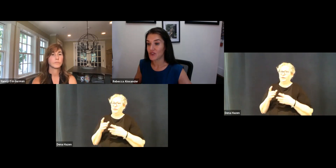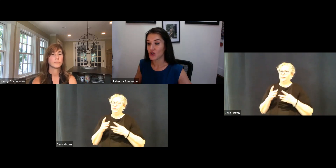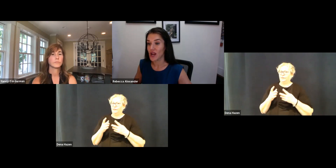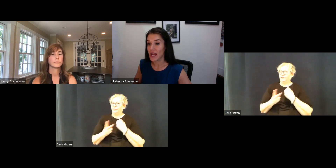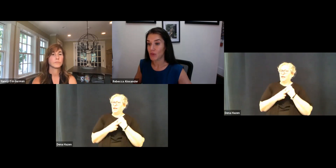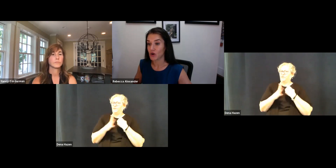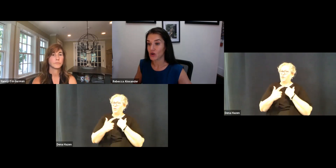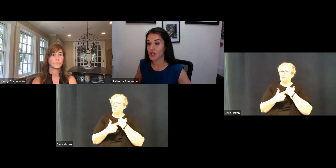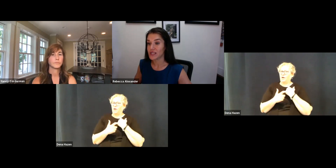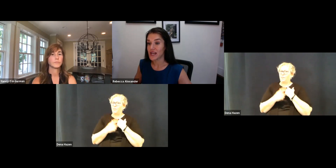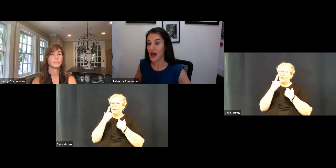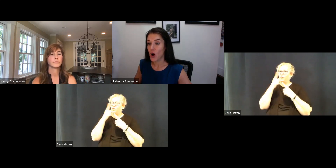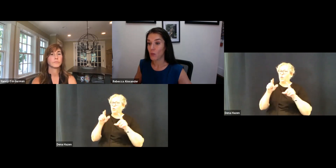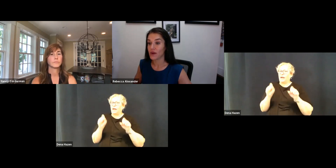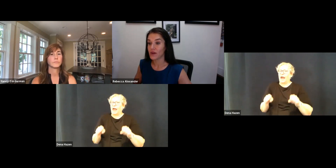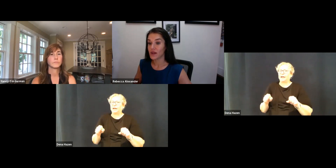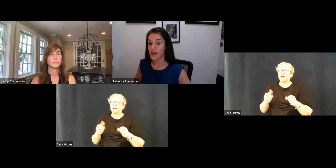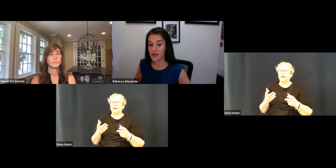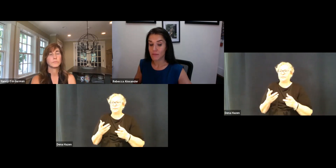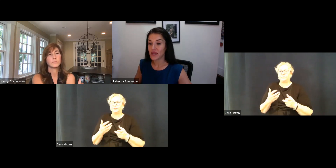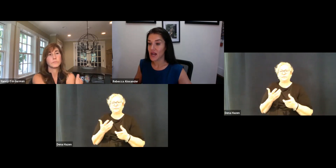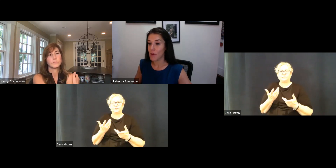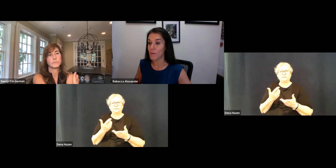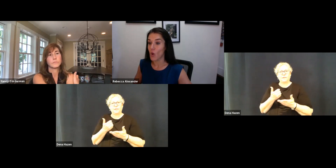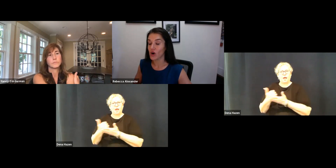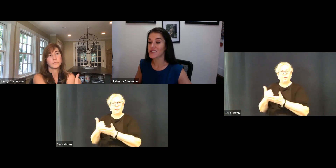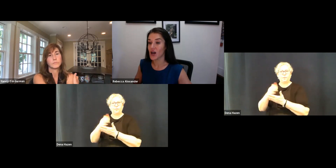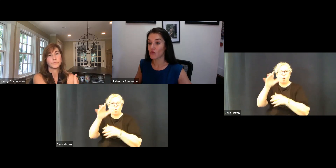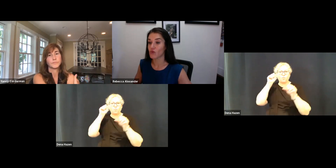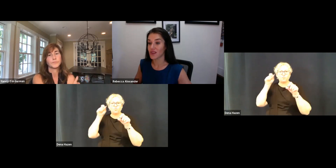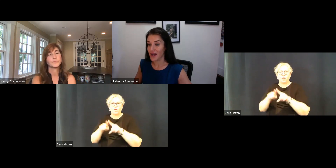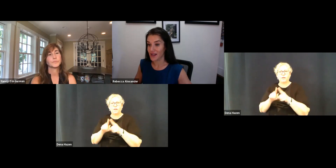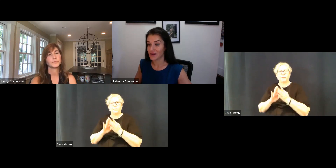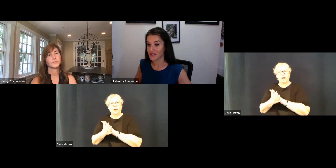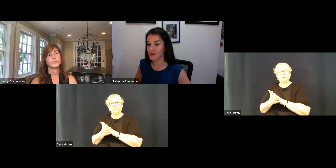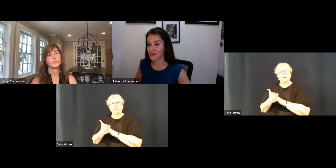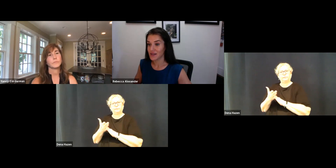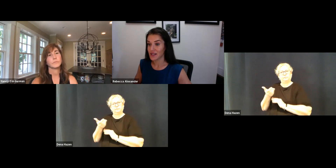if you're able to help him become more self-reliant.